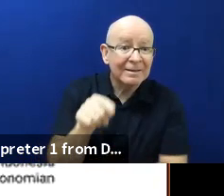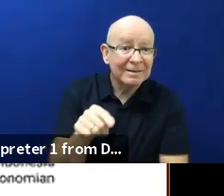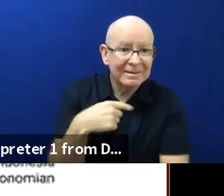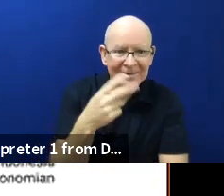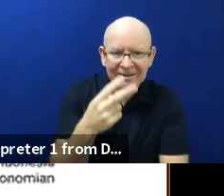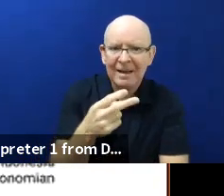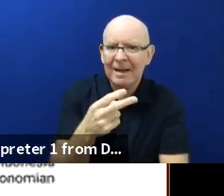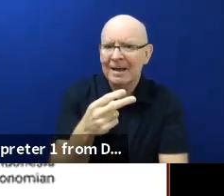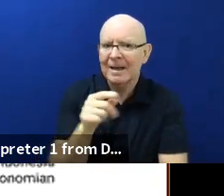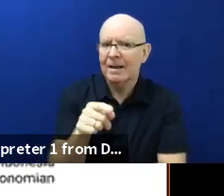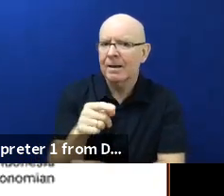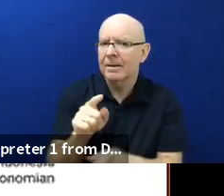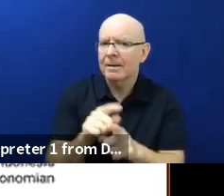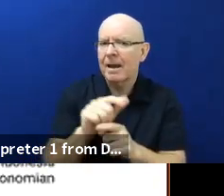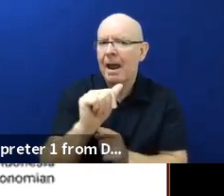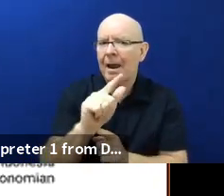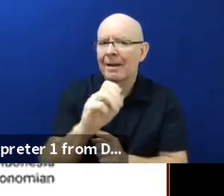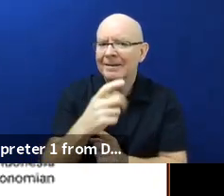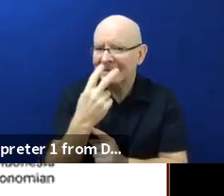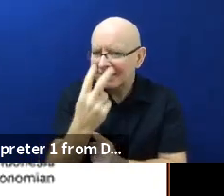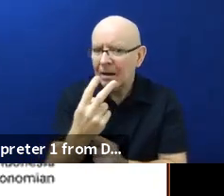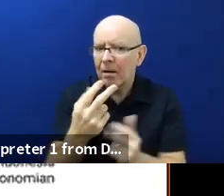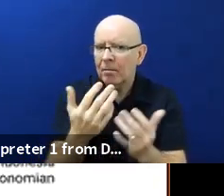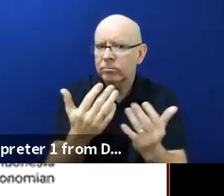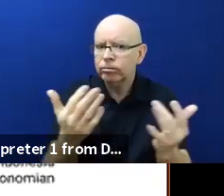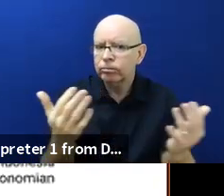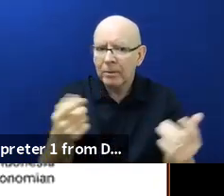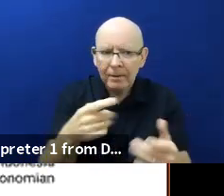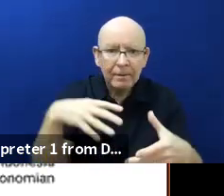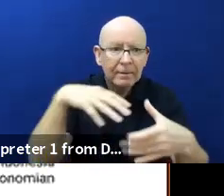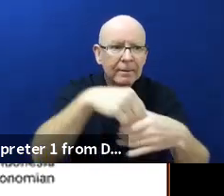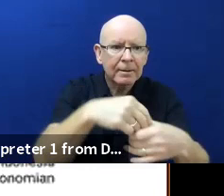having a disability affects labour force participation of other households members too